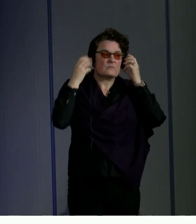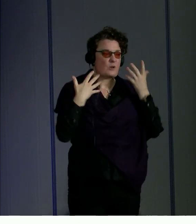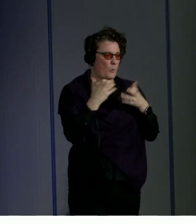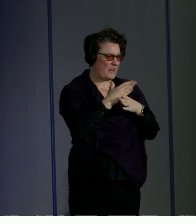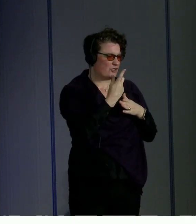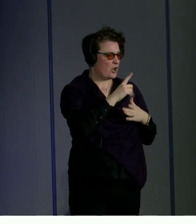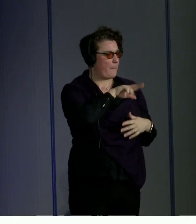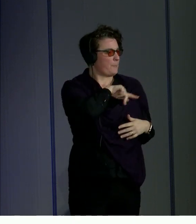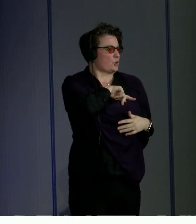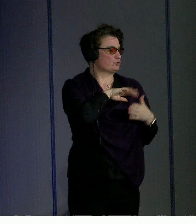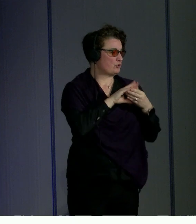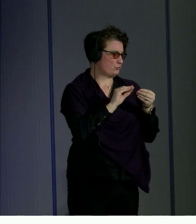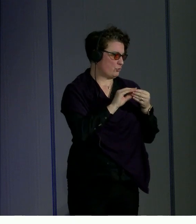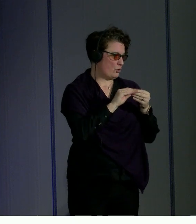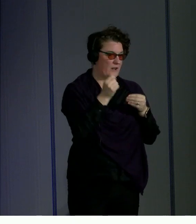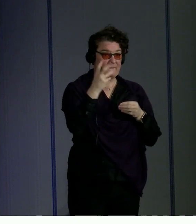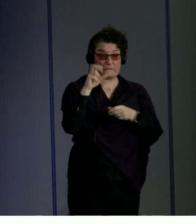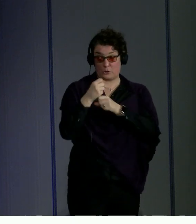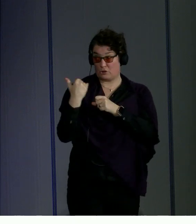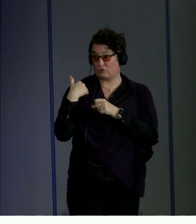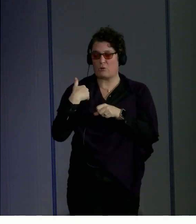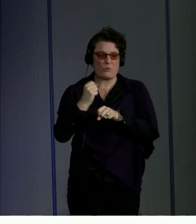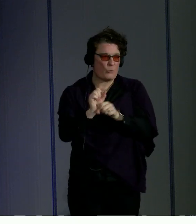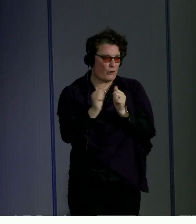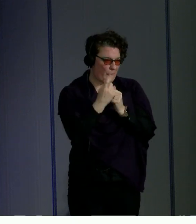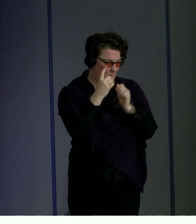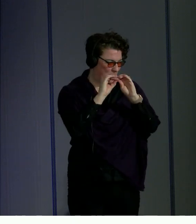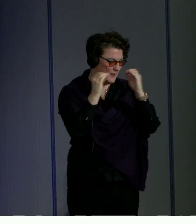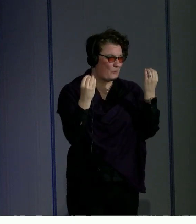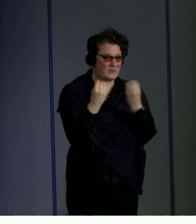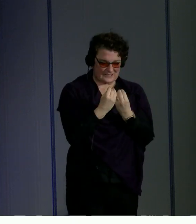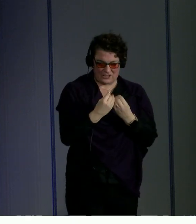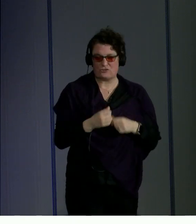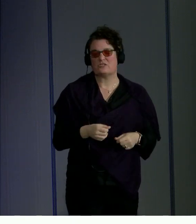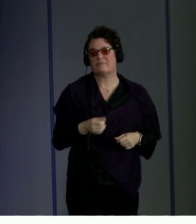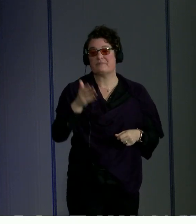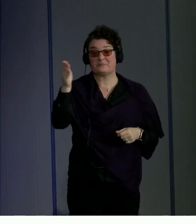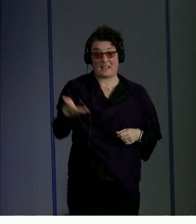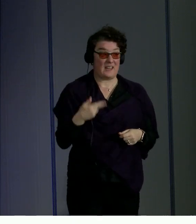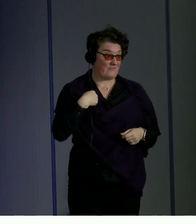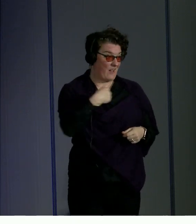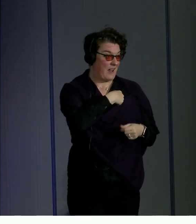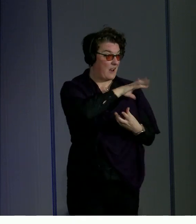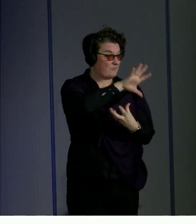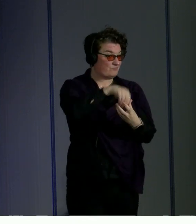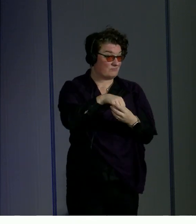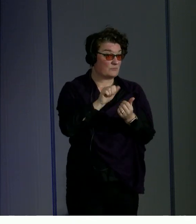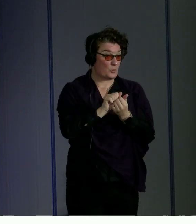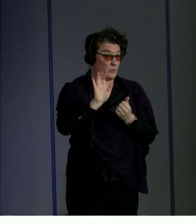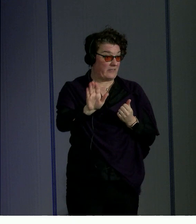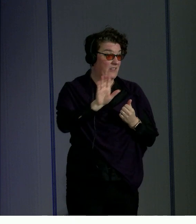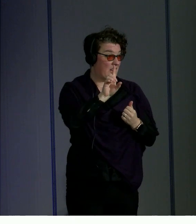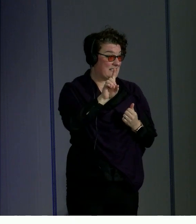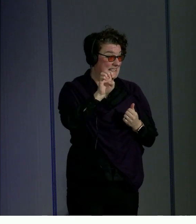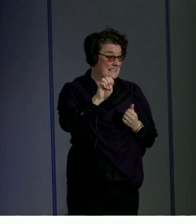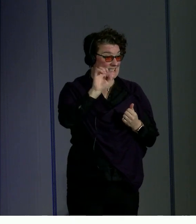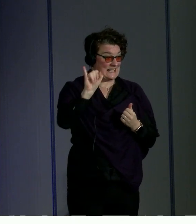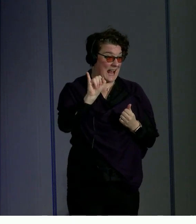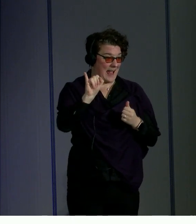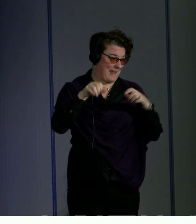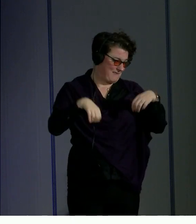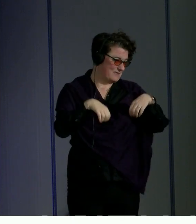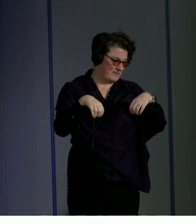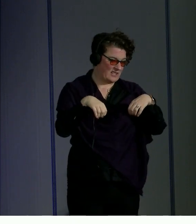I was working with an organization, and we were invited to participate in a DEI activity training.